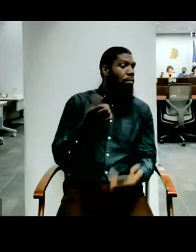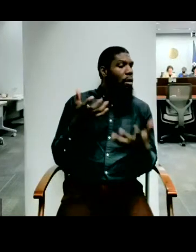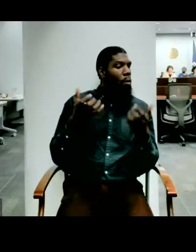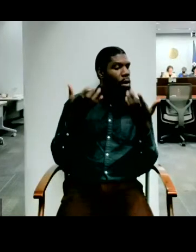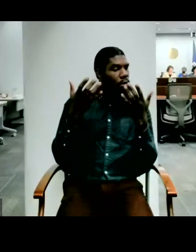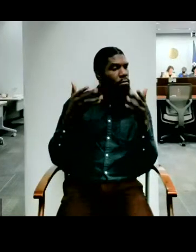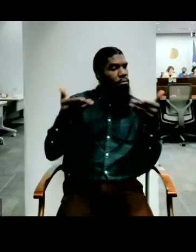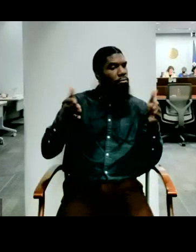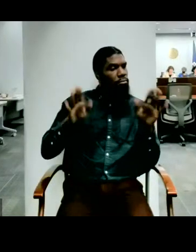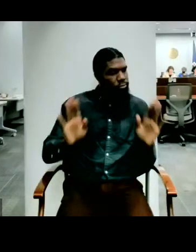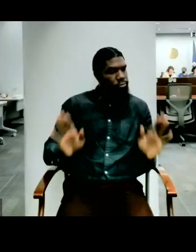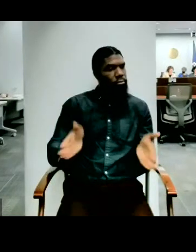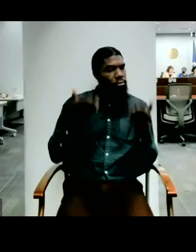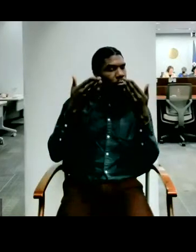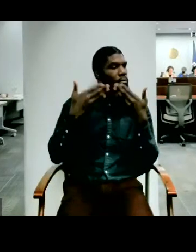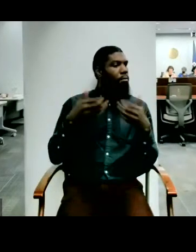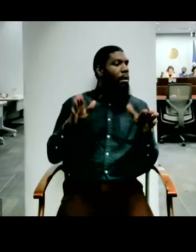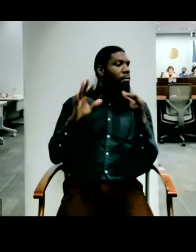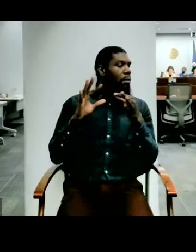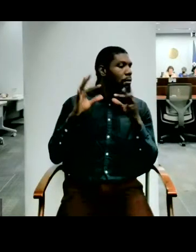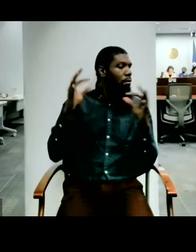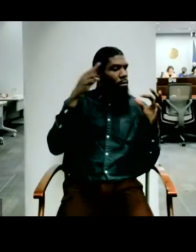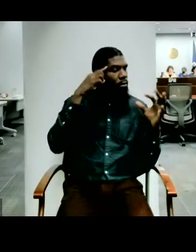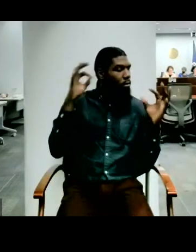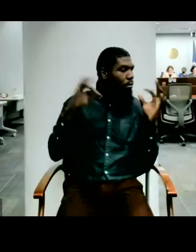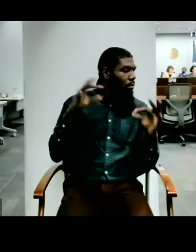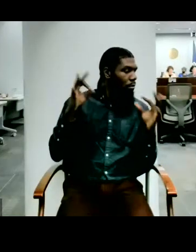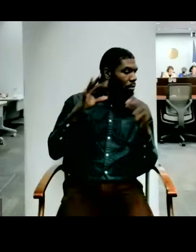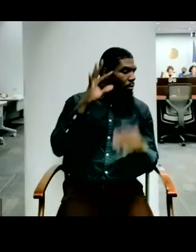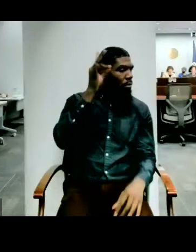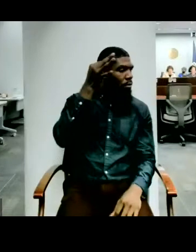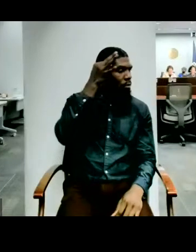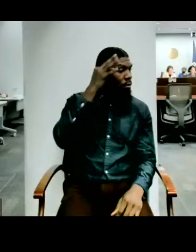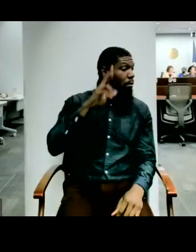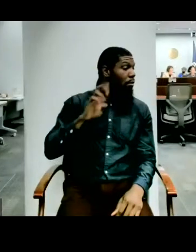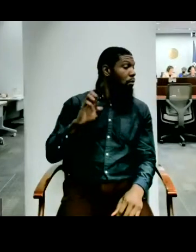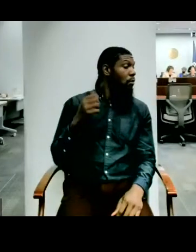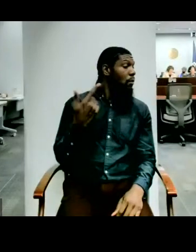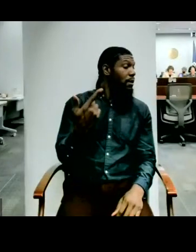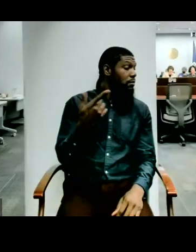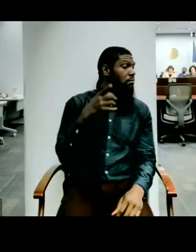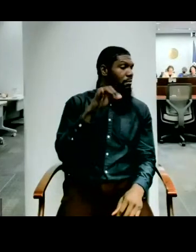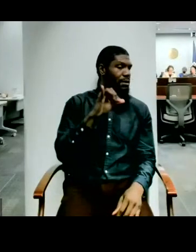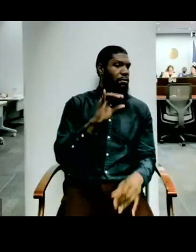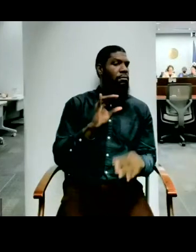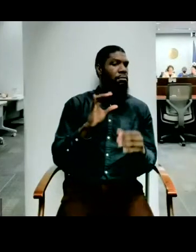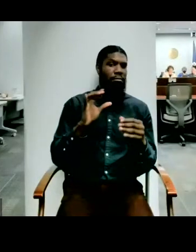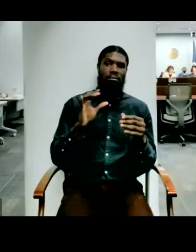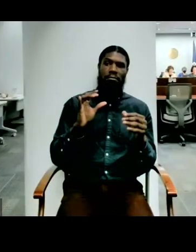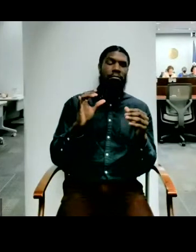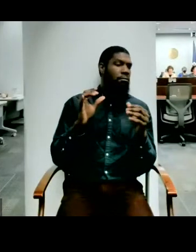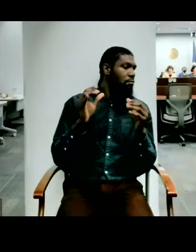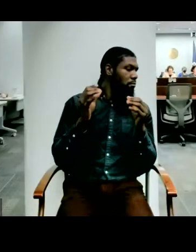The Federal Register is a very inside tool which I think lots of lawyers are aware of,